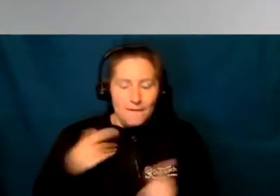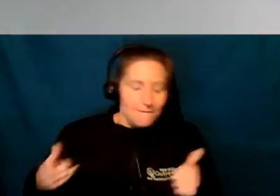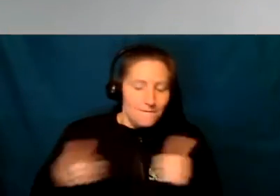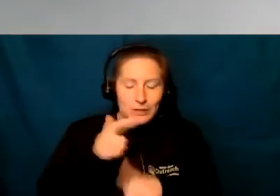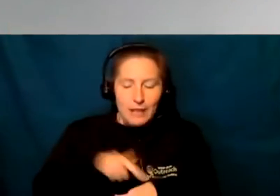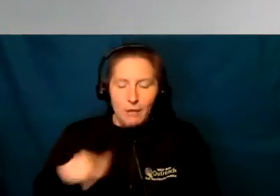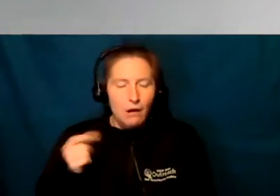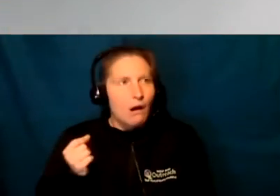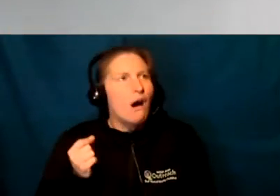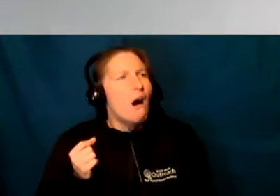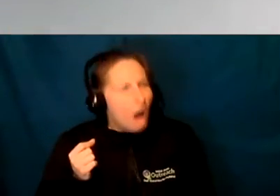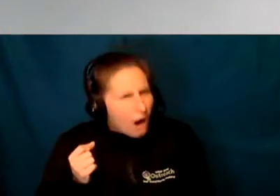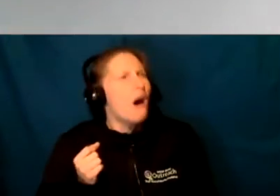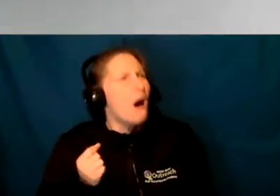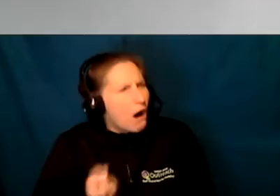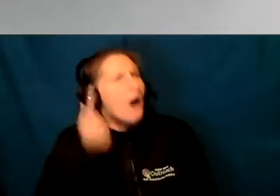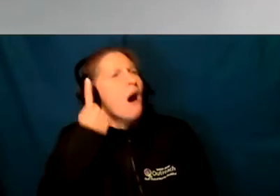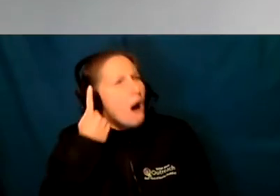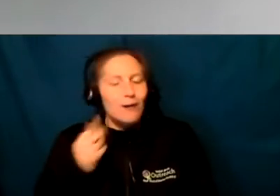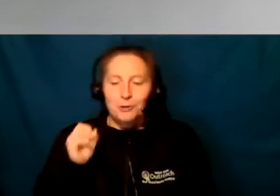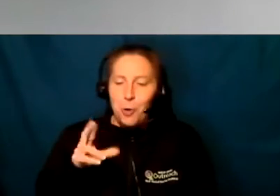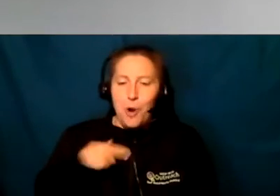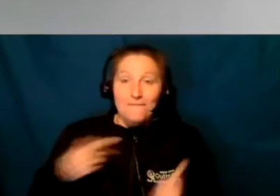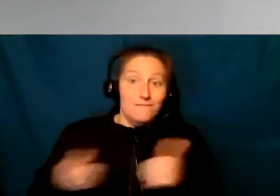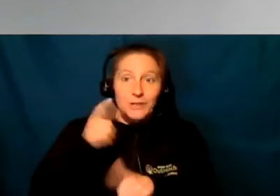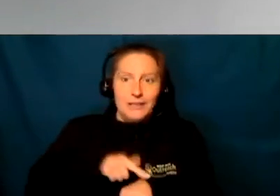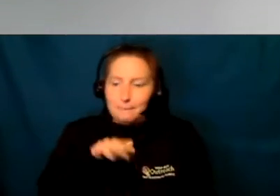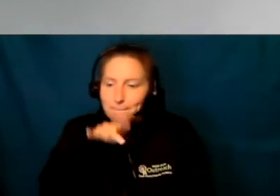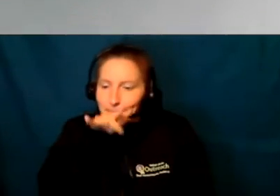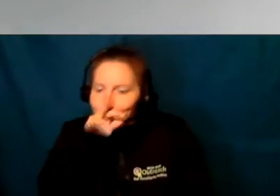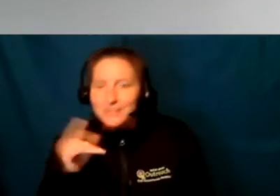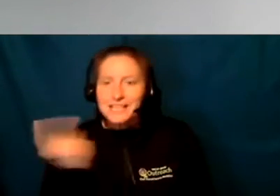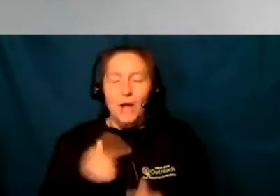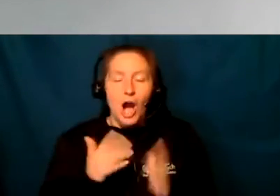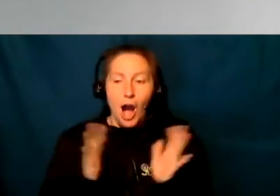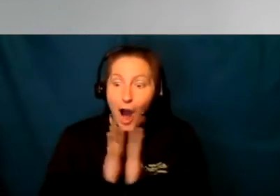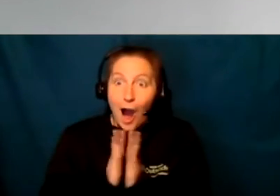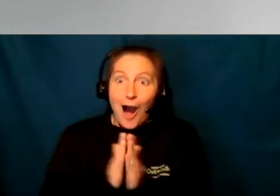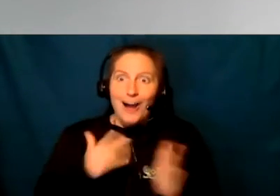you know of, they're getting what we're working on. So I think that's just the best part of it.